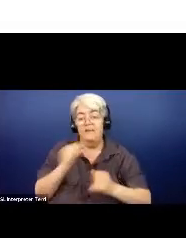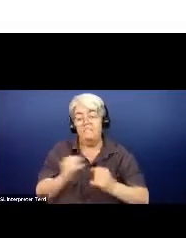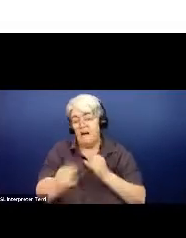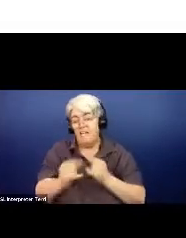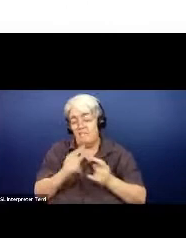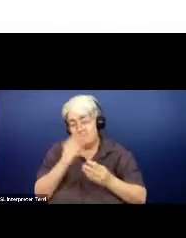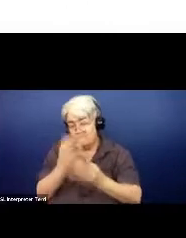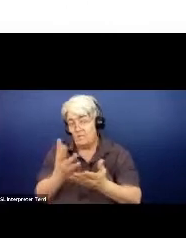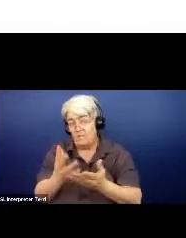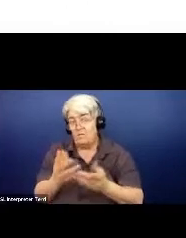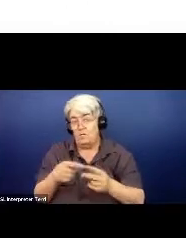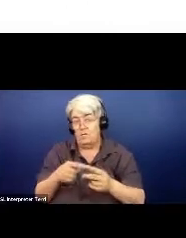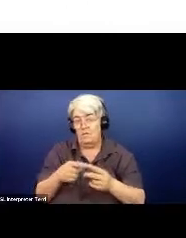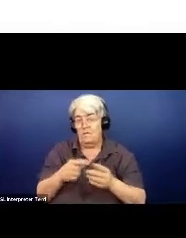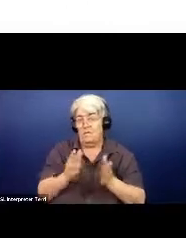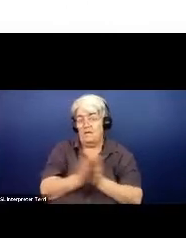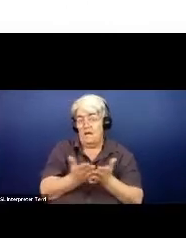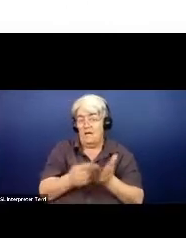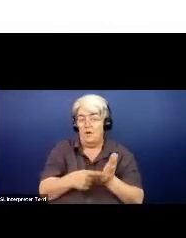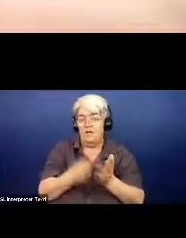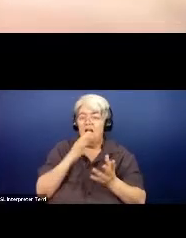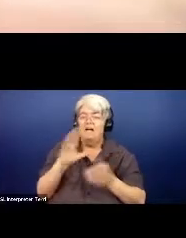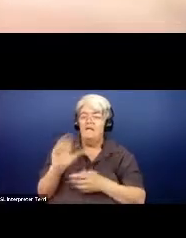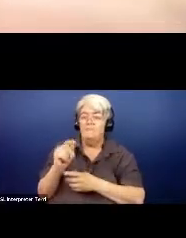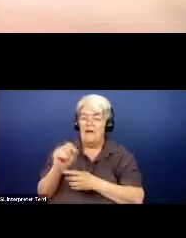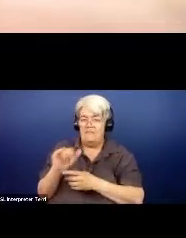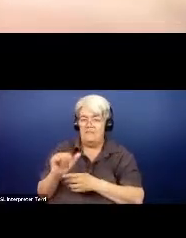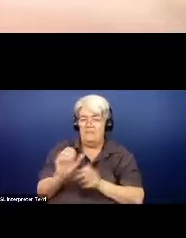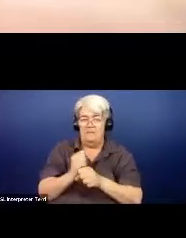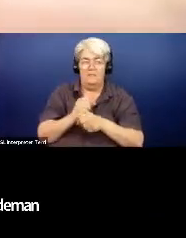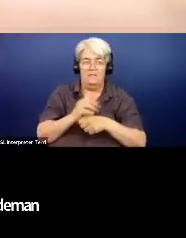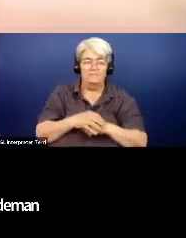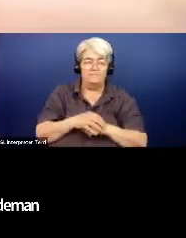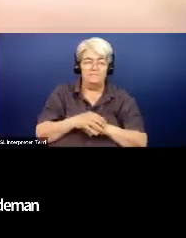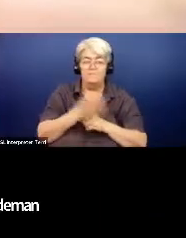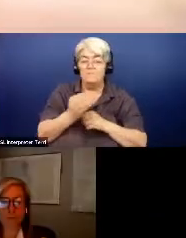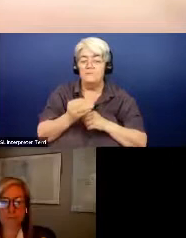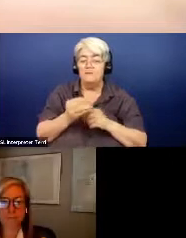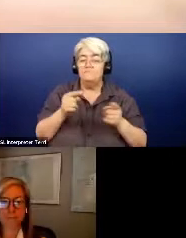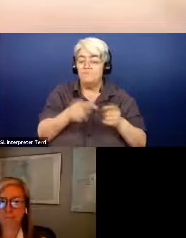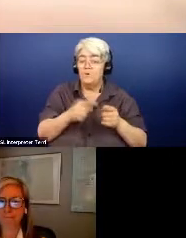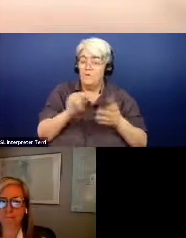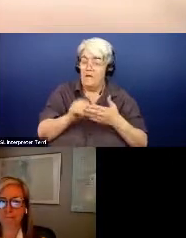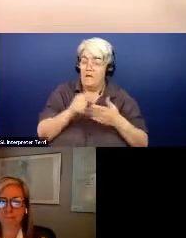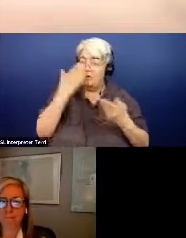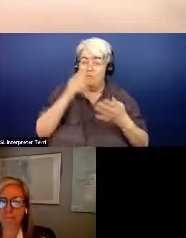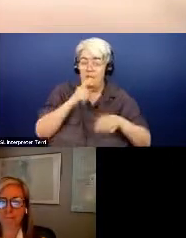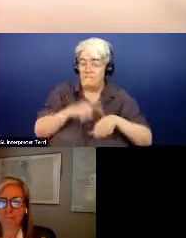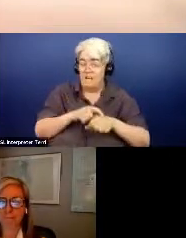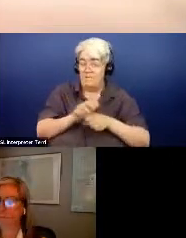on capacity building. Next slide. With that, I'm not sure if we have time or not for questions.